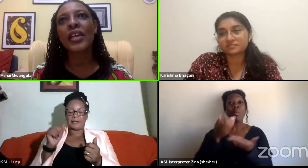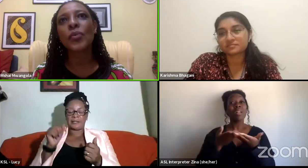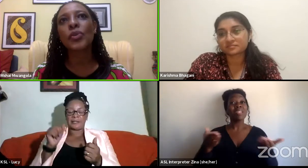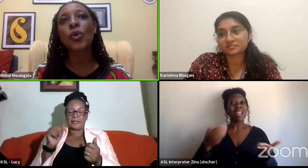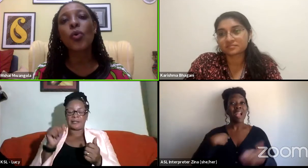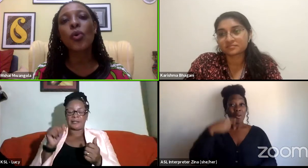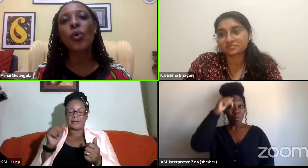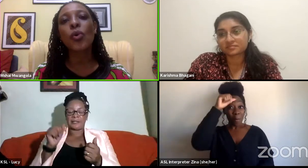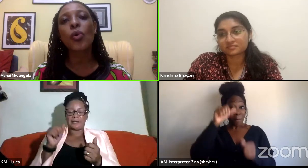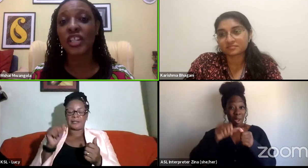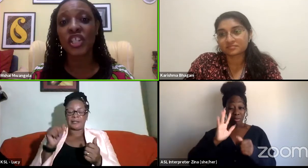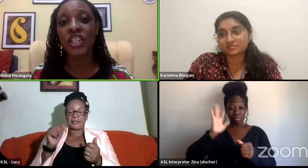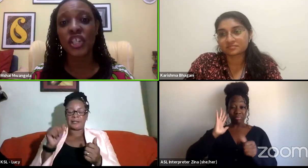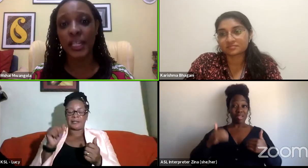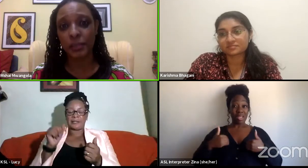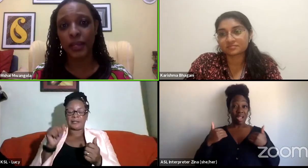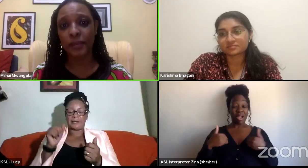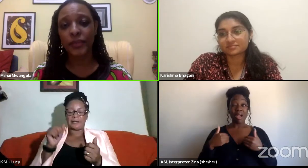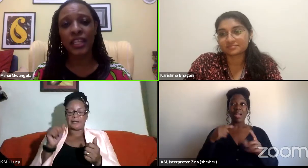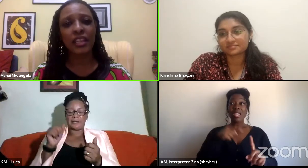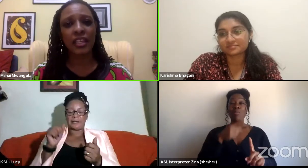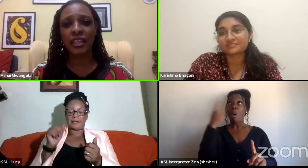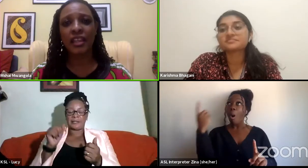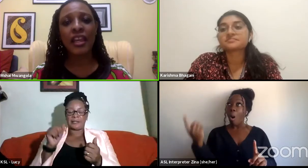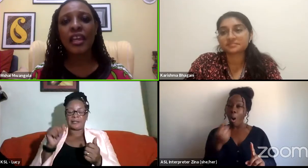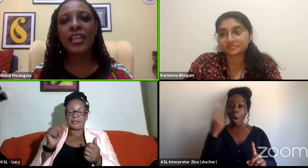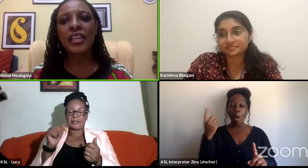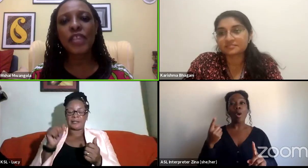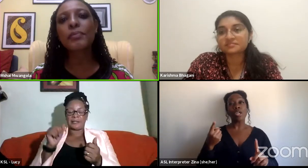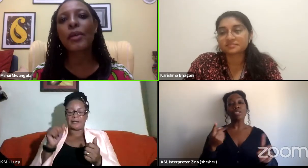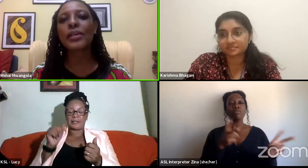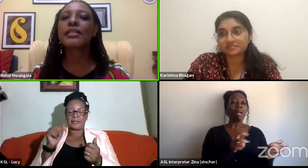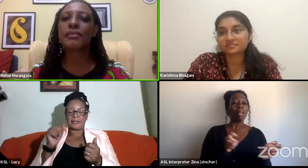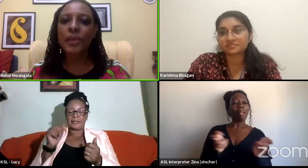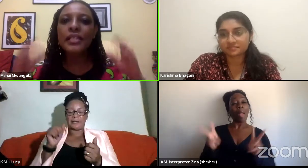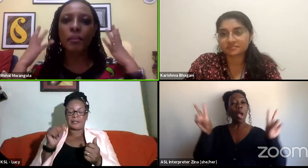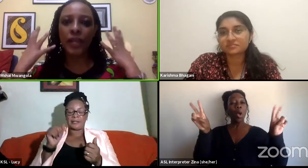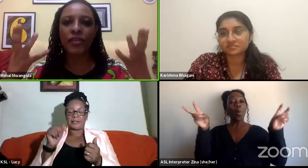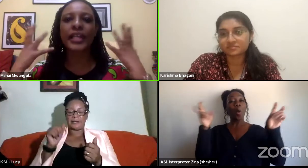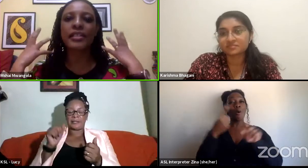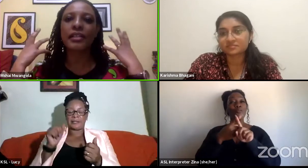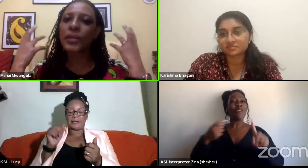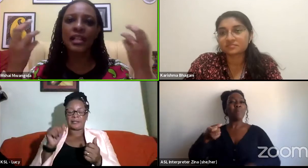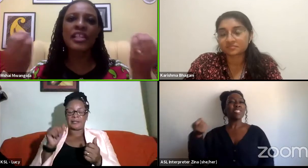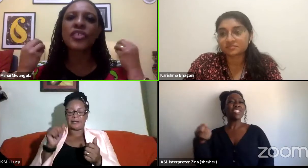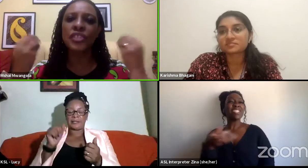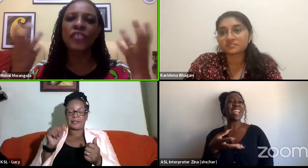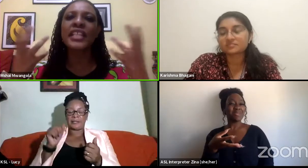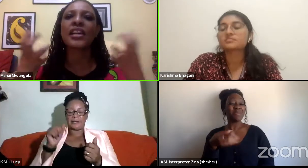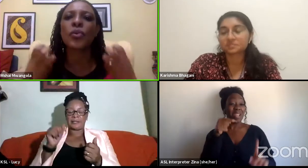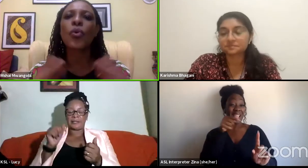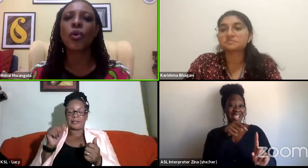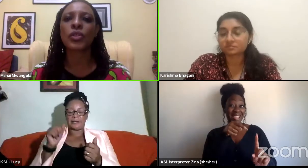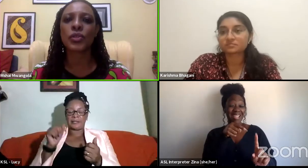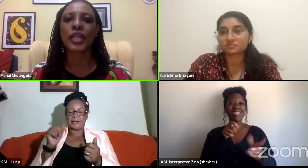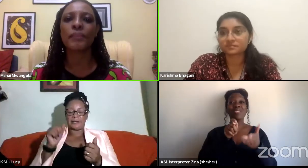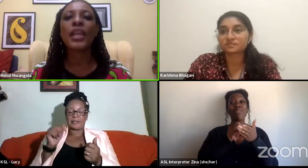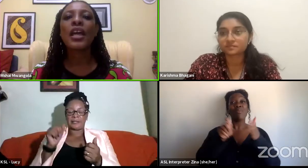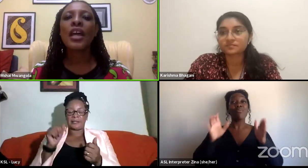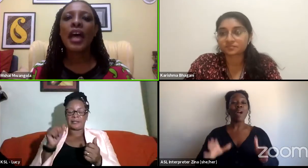he would quote, especially Shakespeare. Shakespeare was the playwright, was the writer who called to him.